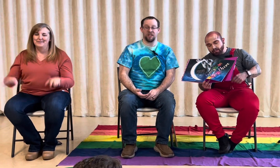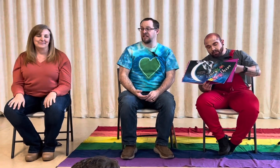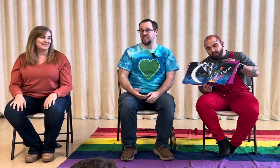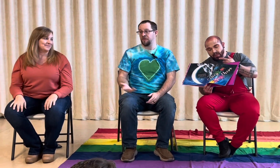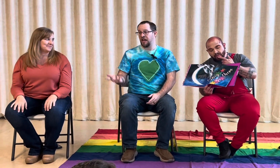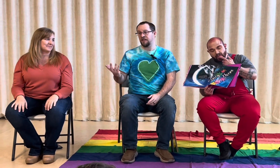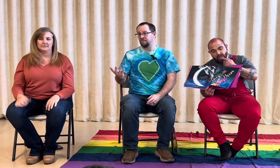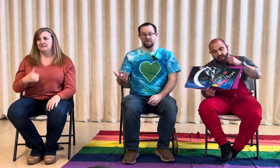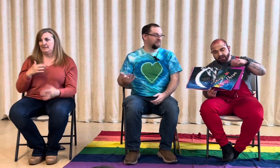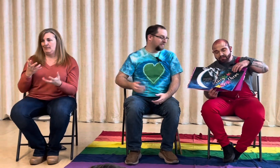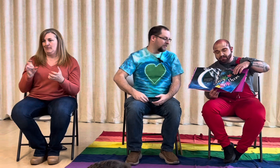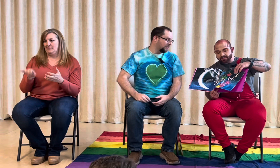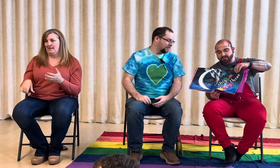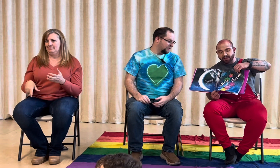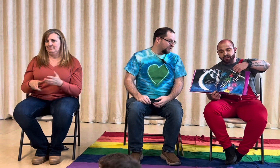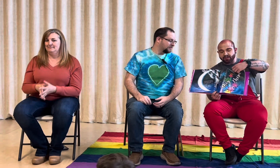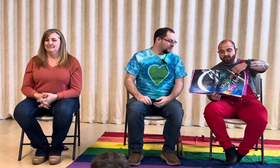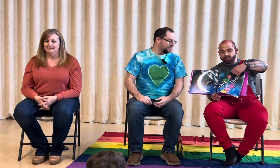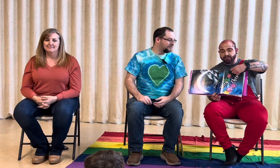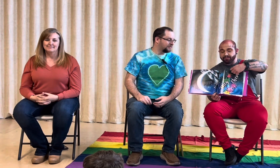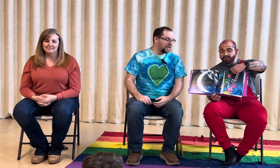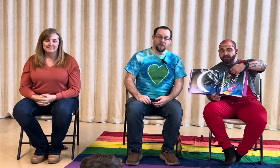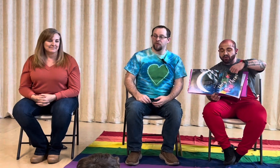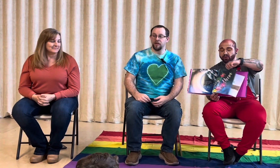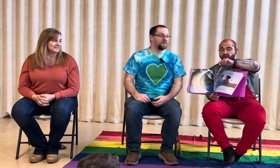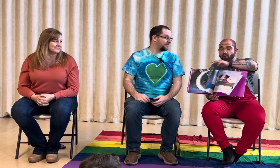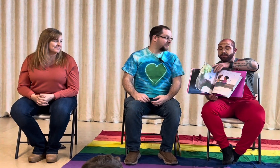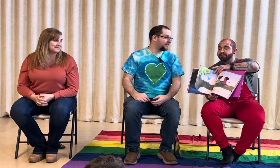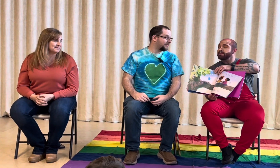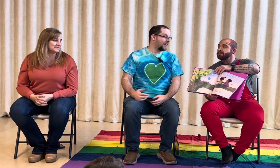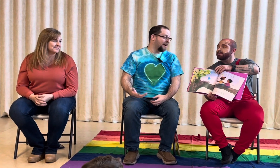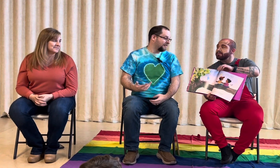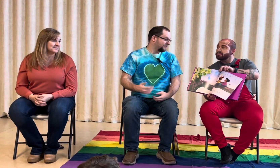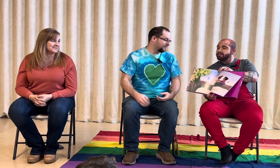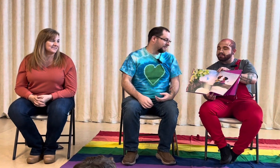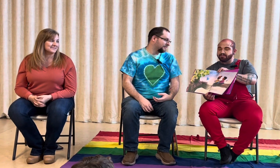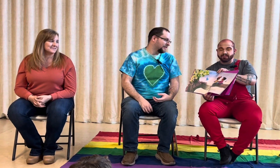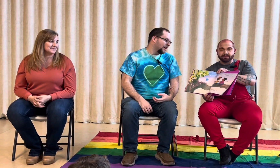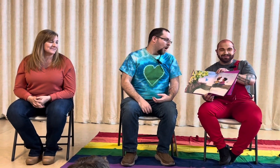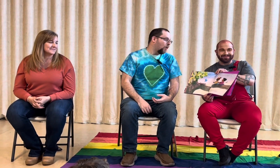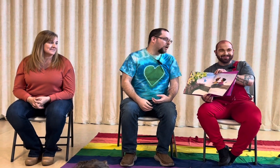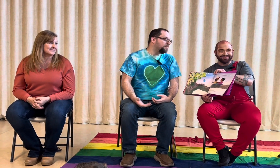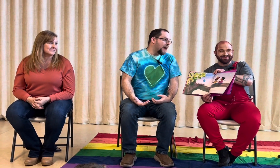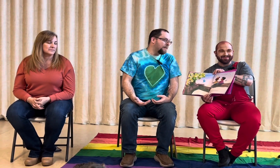would like to do that. BUSTER: Yeah, that would be cool. That's totally cool. AARON: Yeah! Or maybe